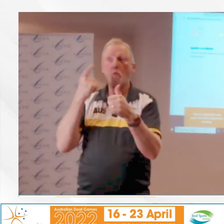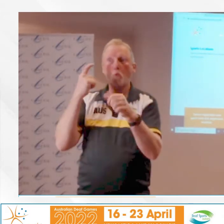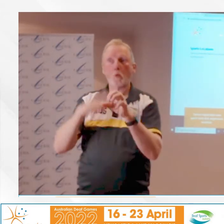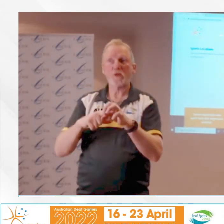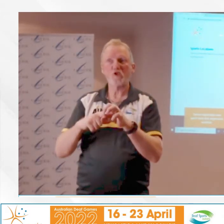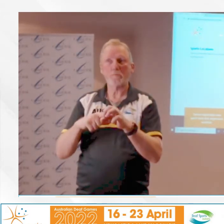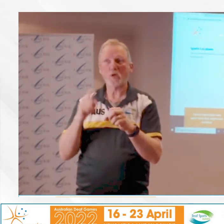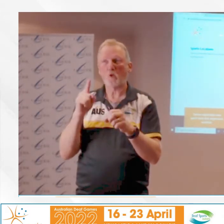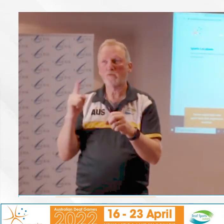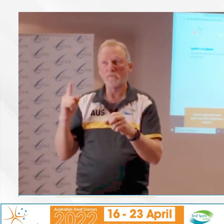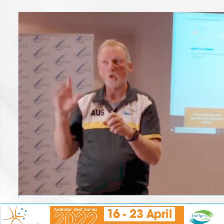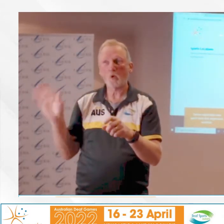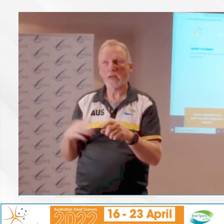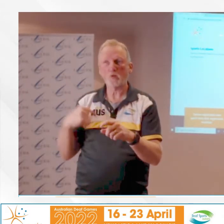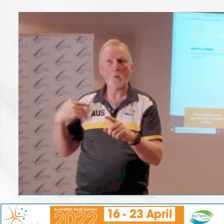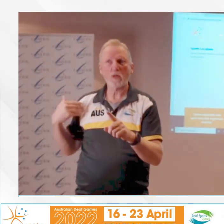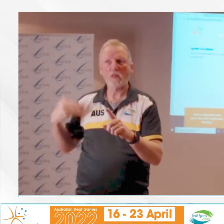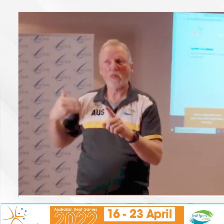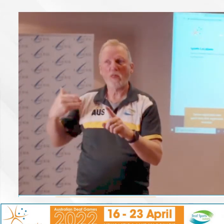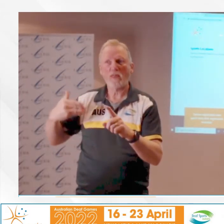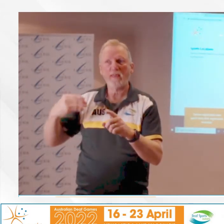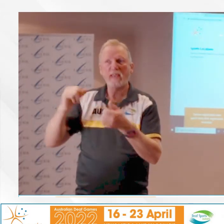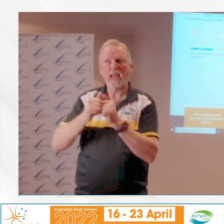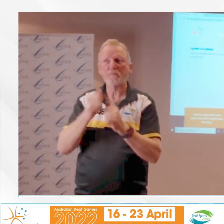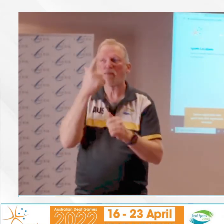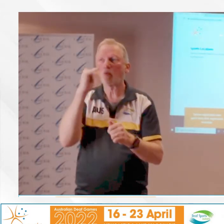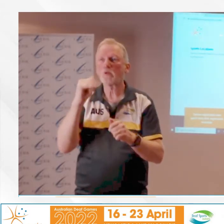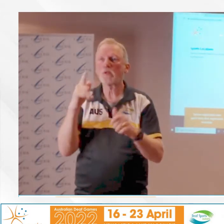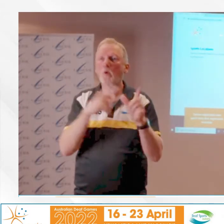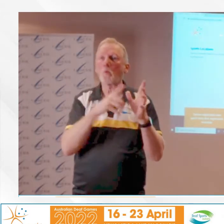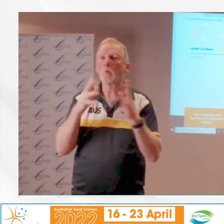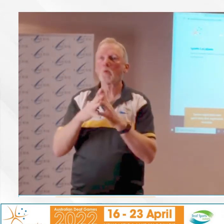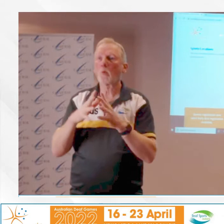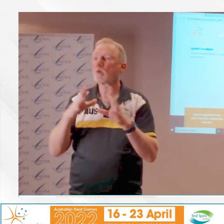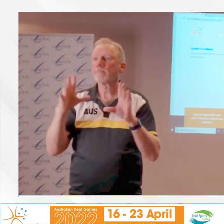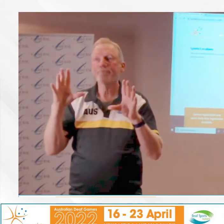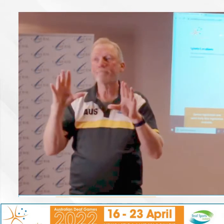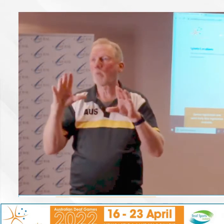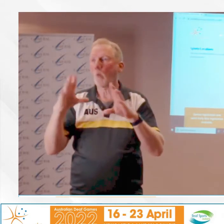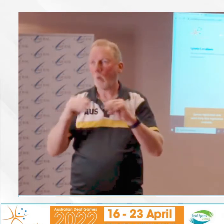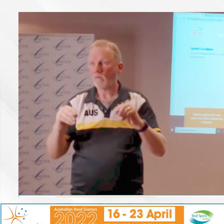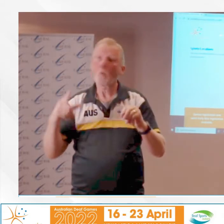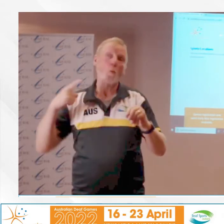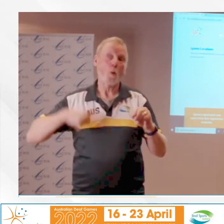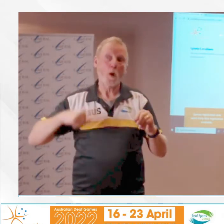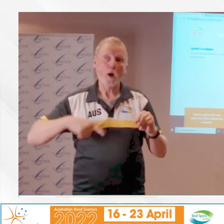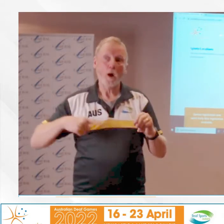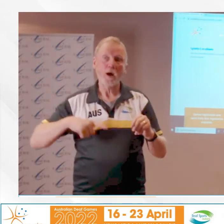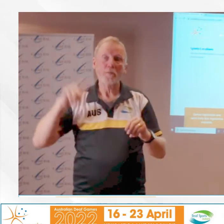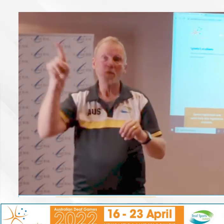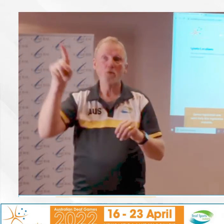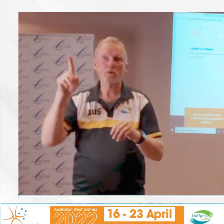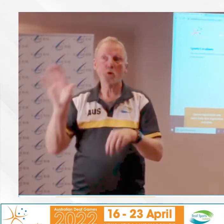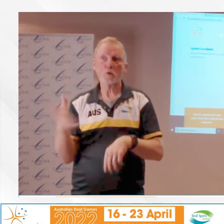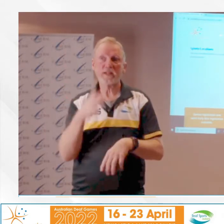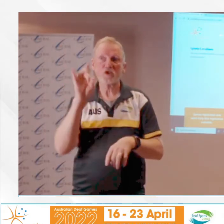oh great question thank you um cricket unfortunately um has been cancelled because